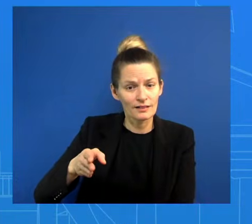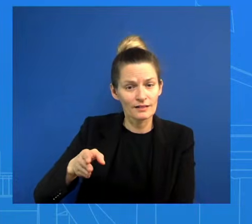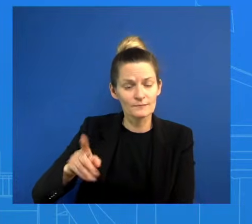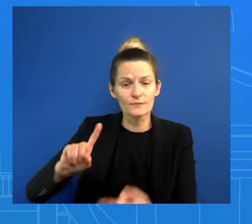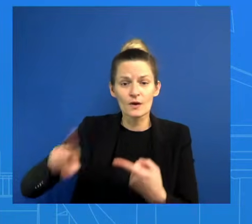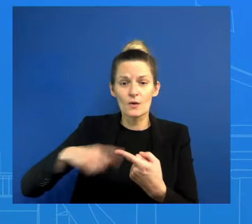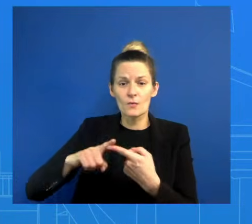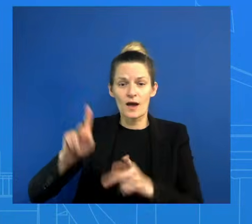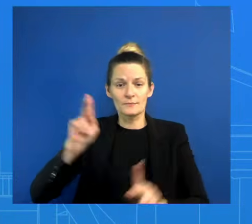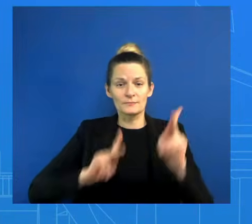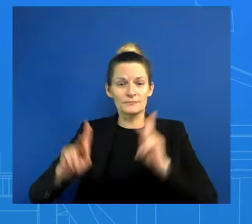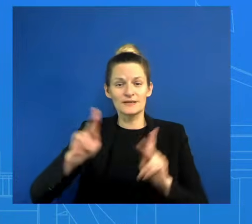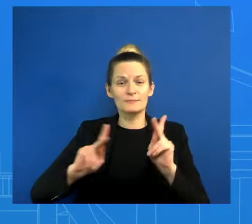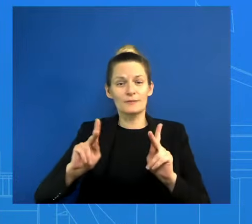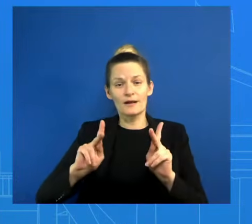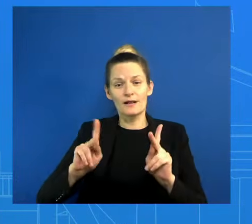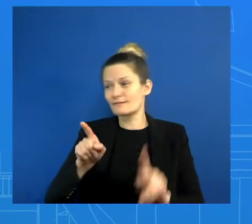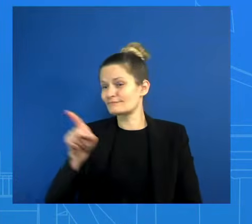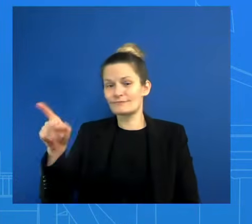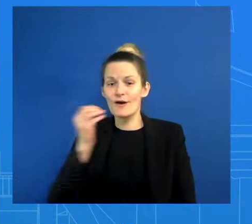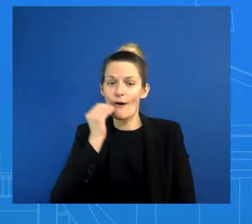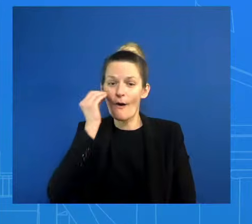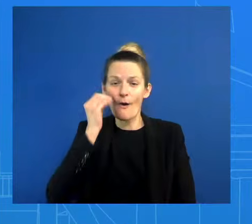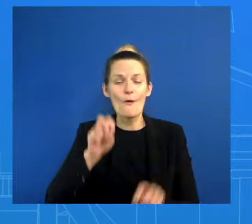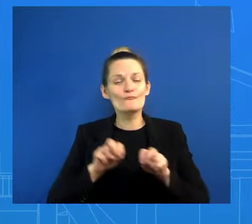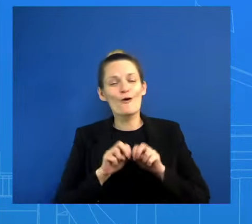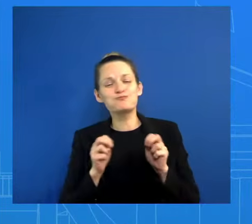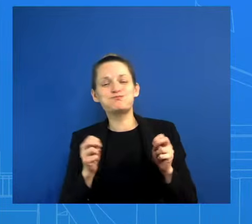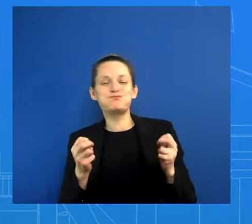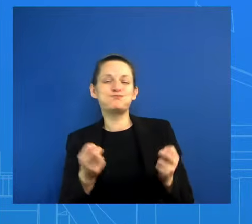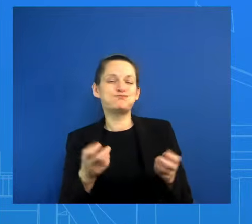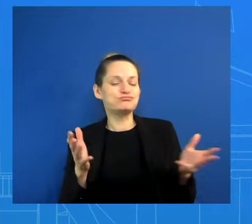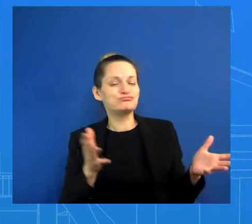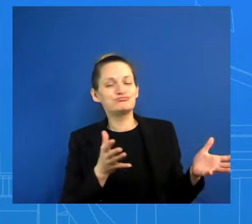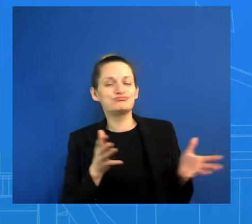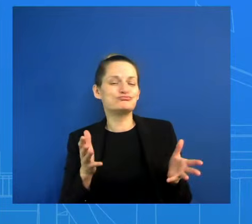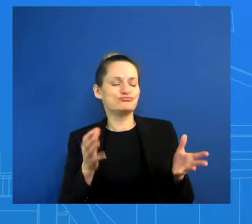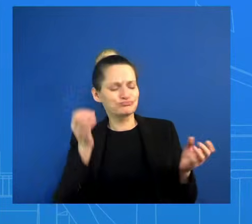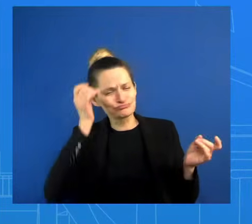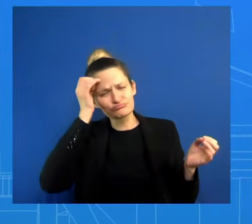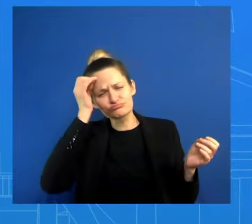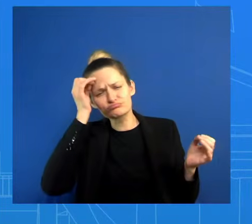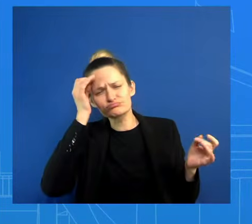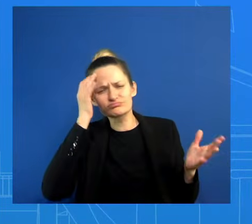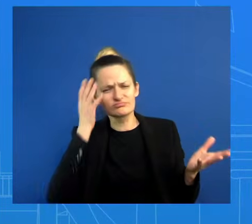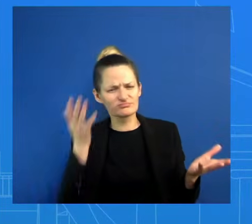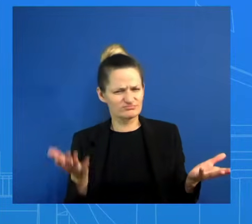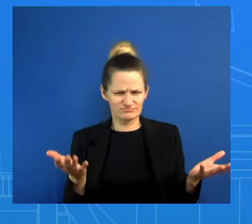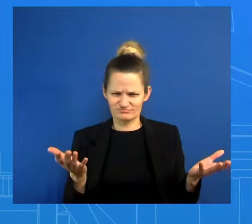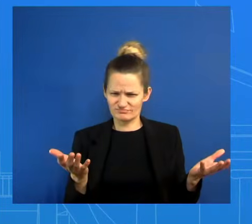at the end of the month, trying to figure out how they're going to pay for items in their house. And these -- what I just listed out --